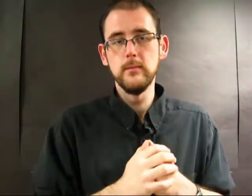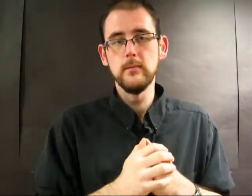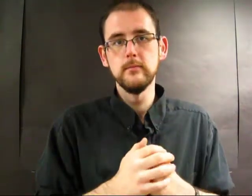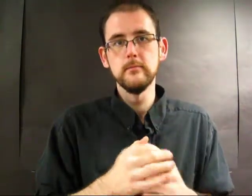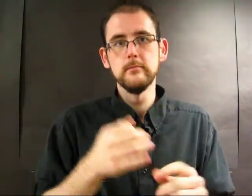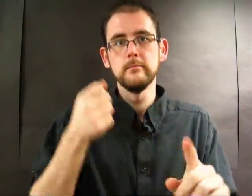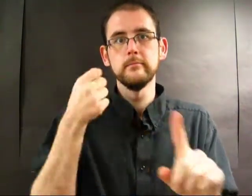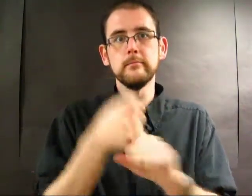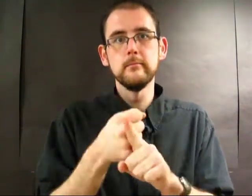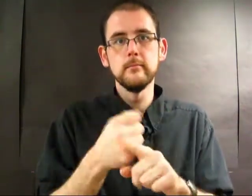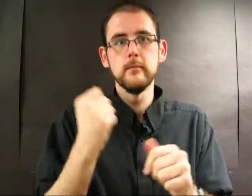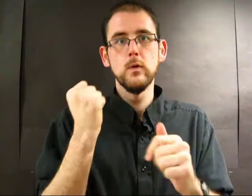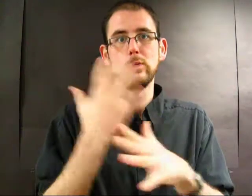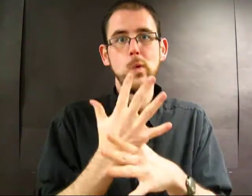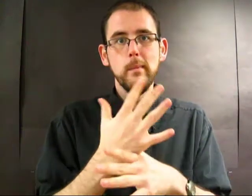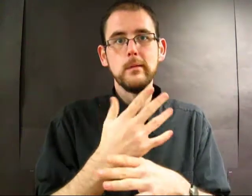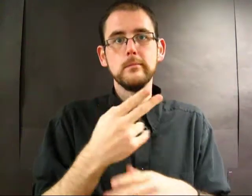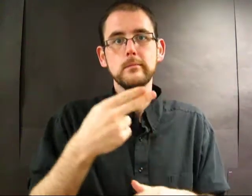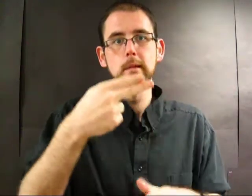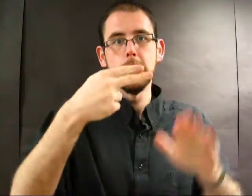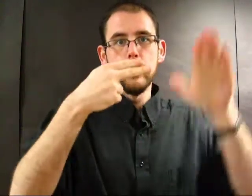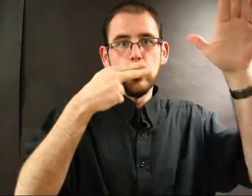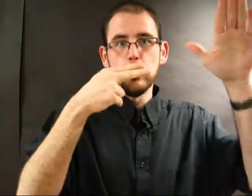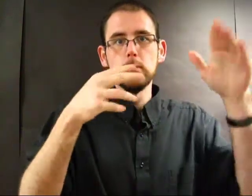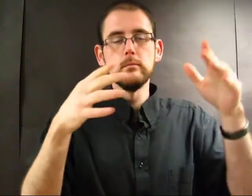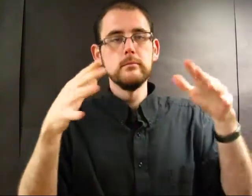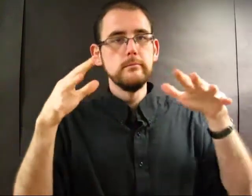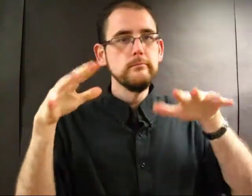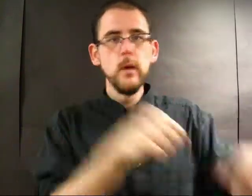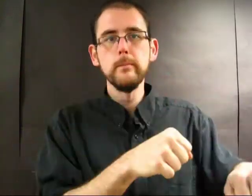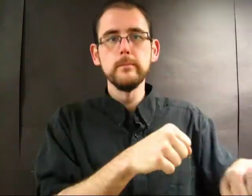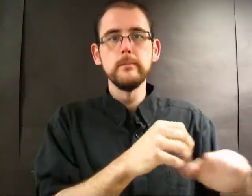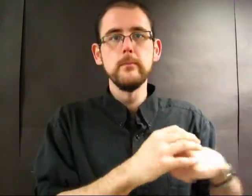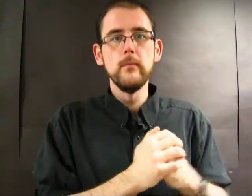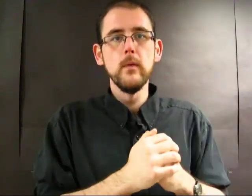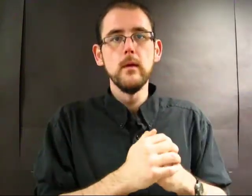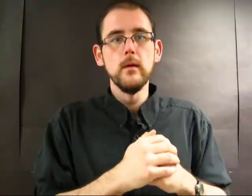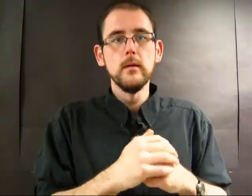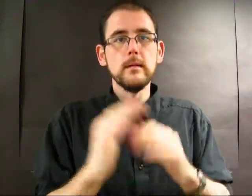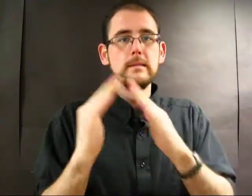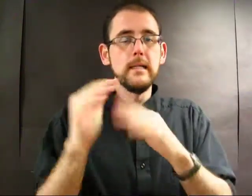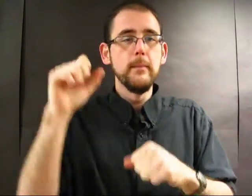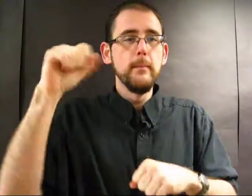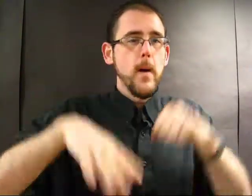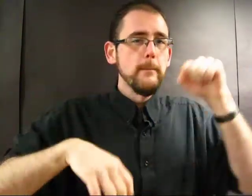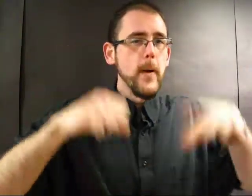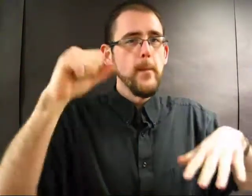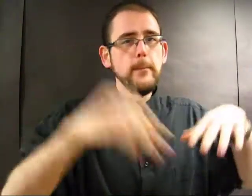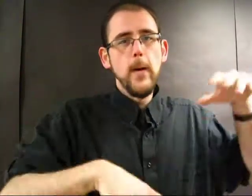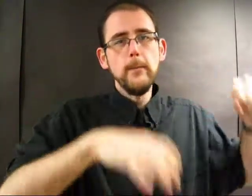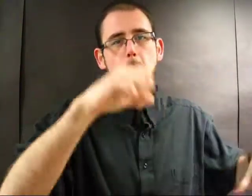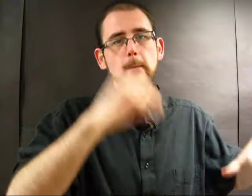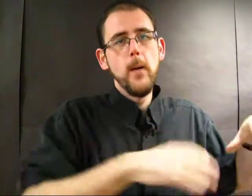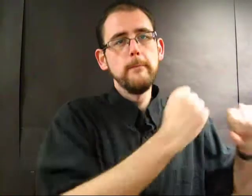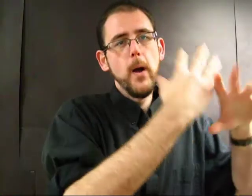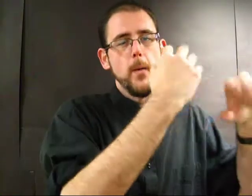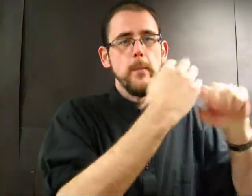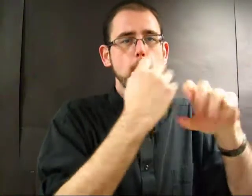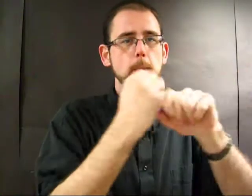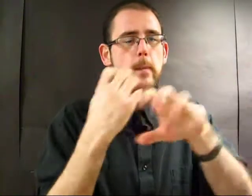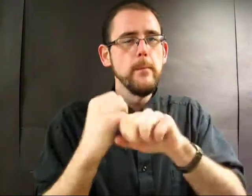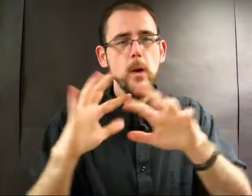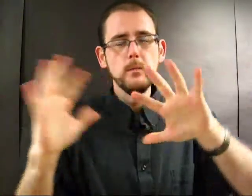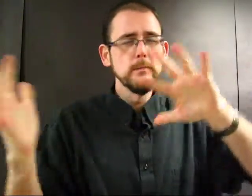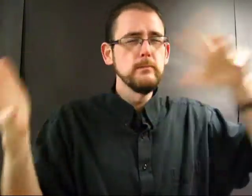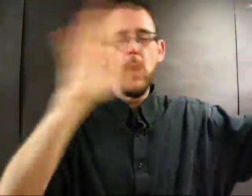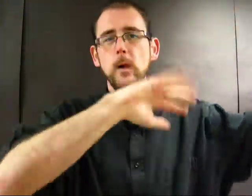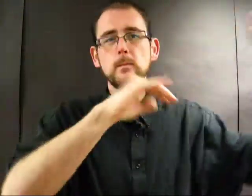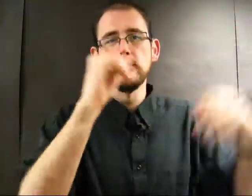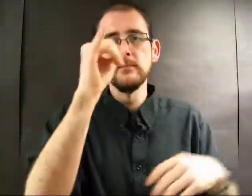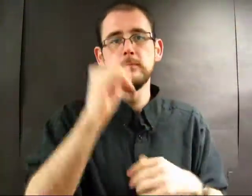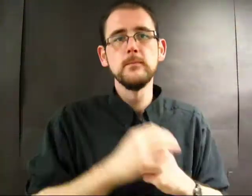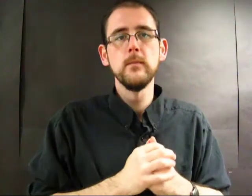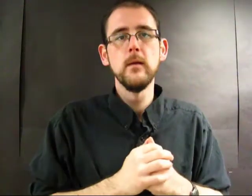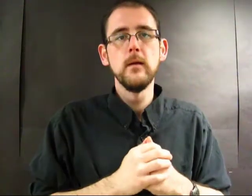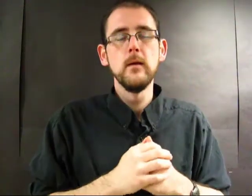when the Nazis invaded Warsaw and started bombing the city.